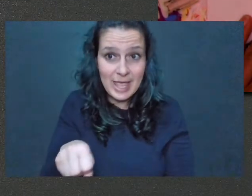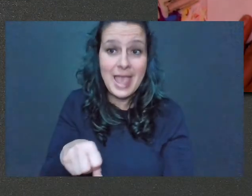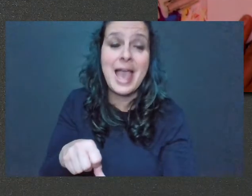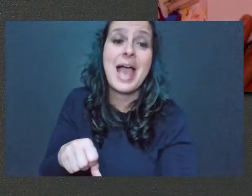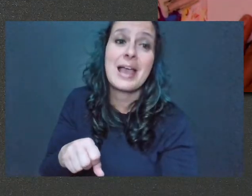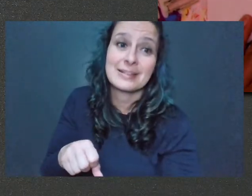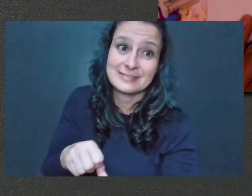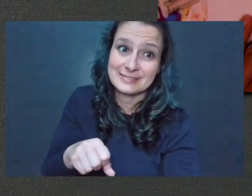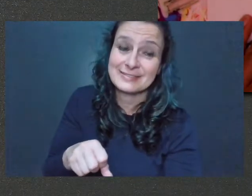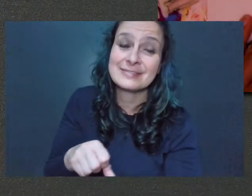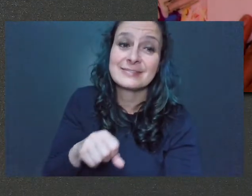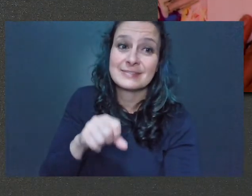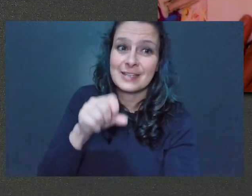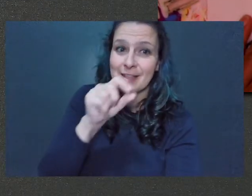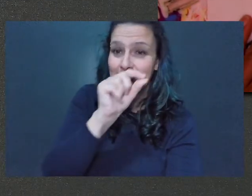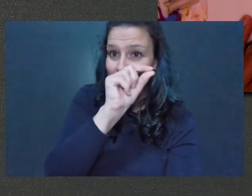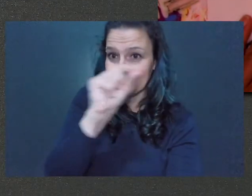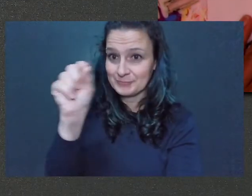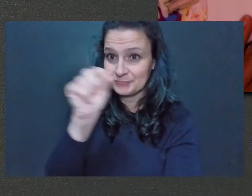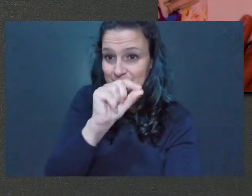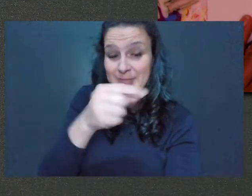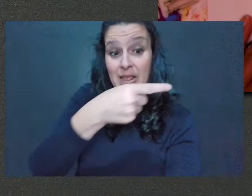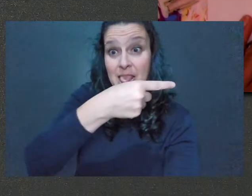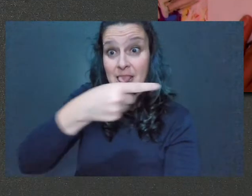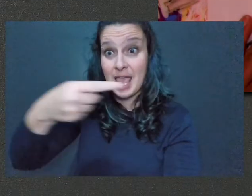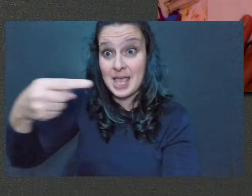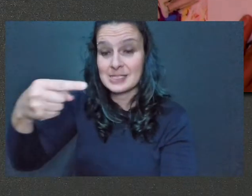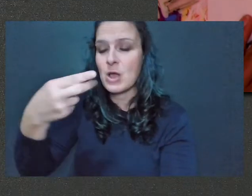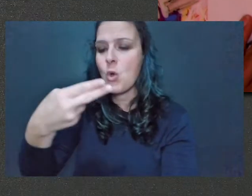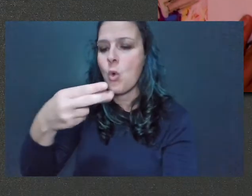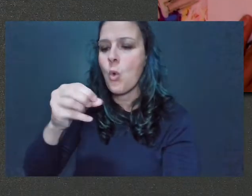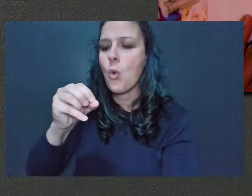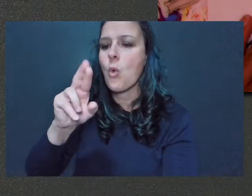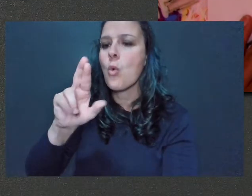So these are laying down horizontal lines. Can you say horizontal?